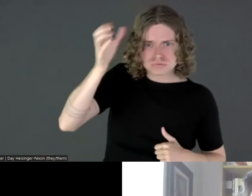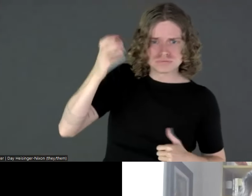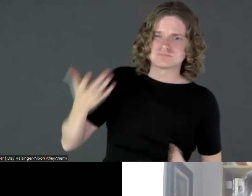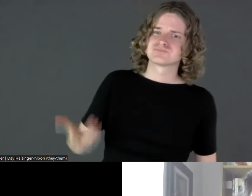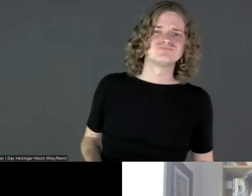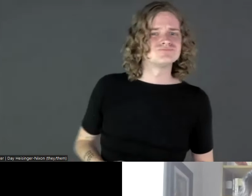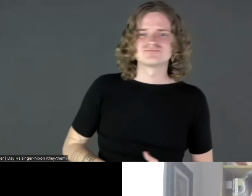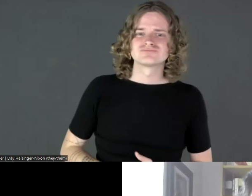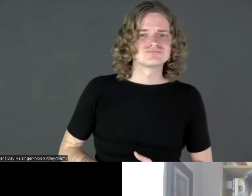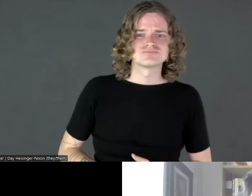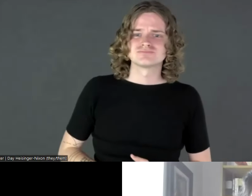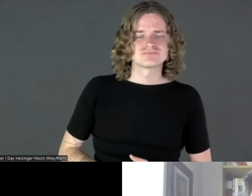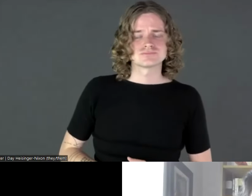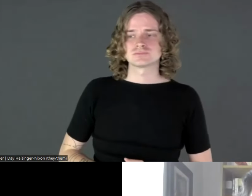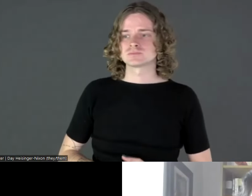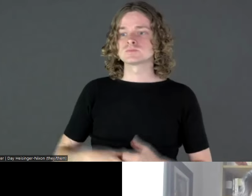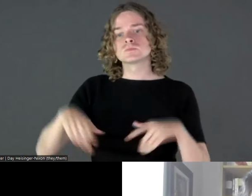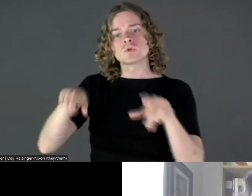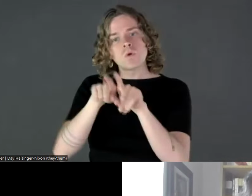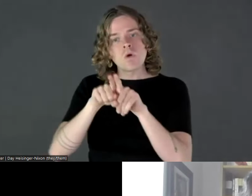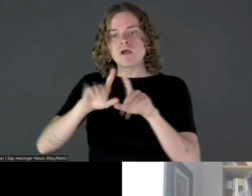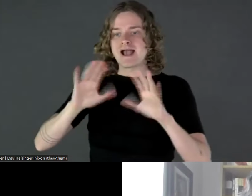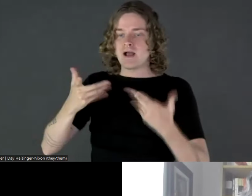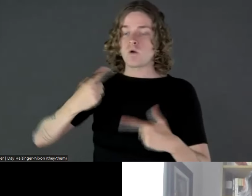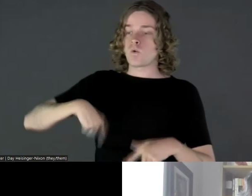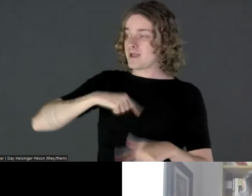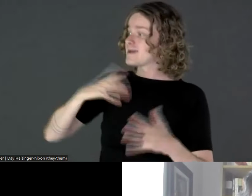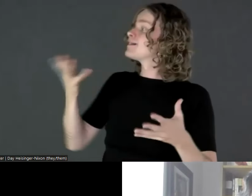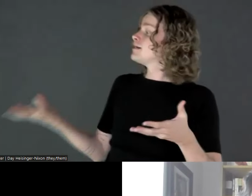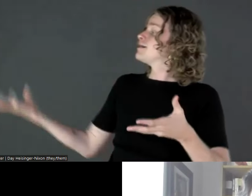How do we make sure they have an added value for the cluster and get something out of it